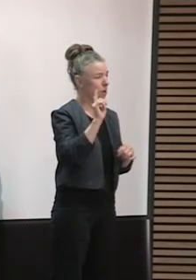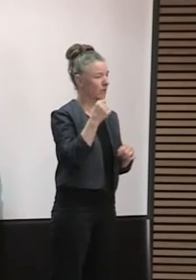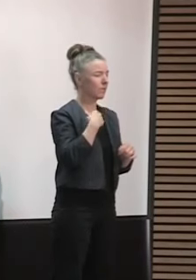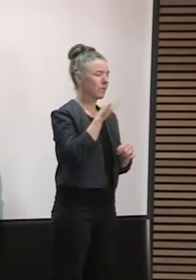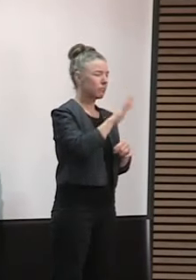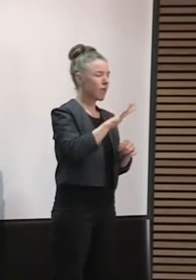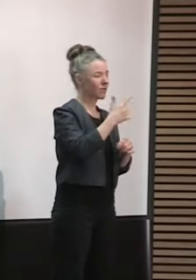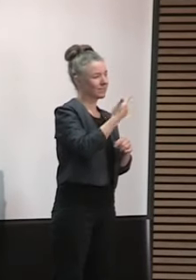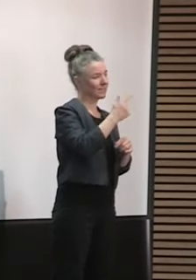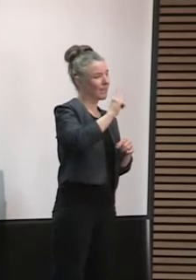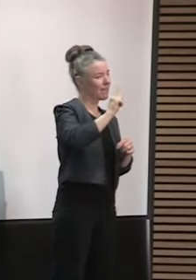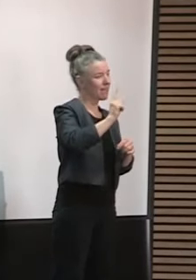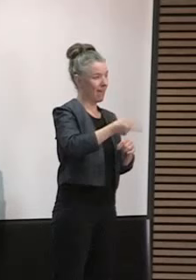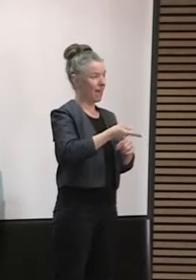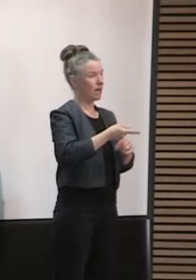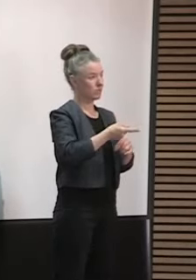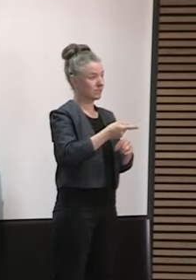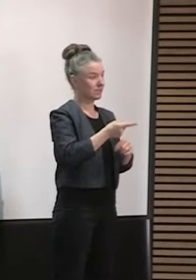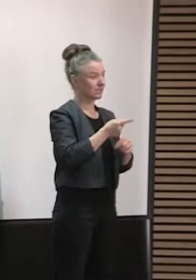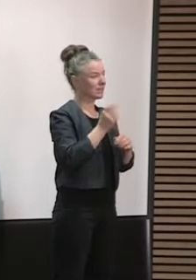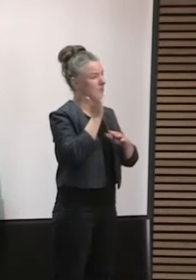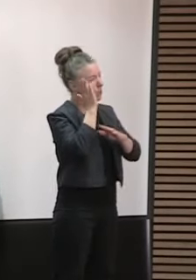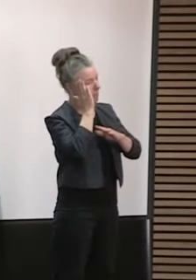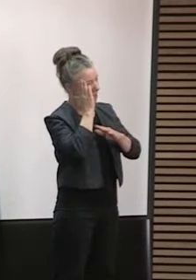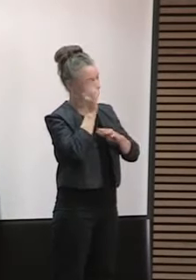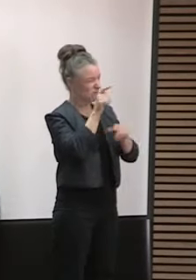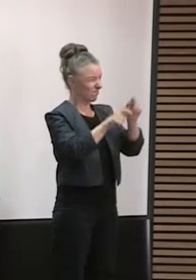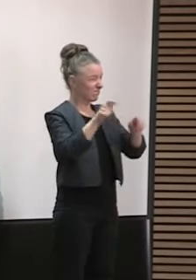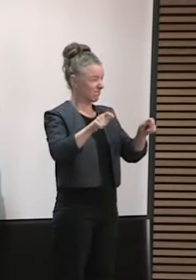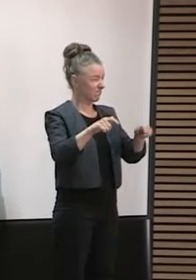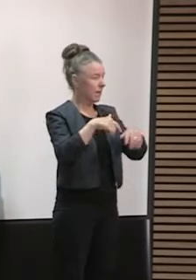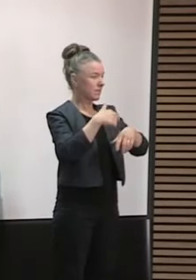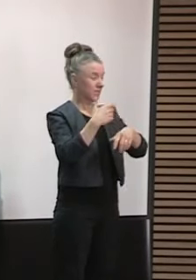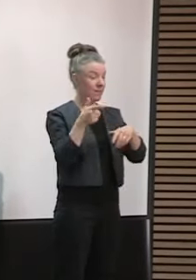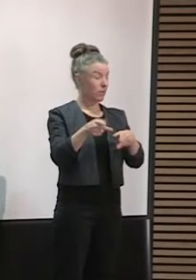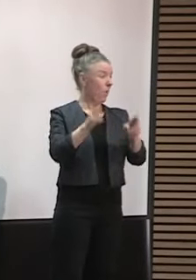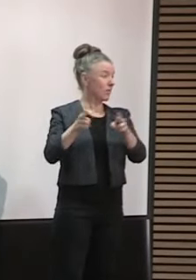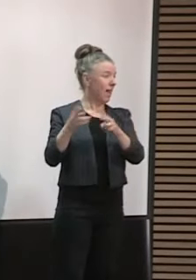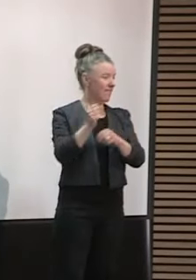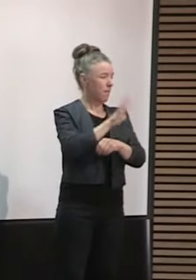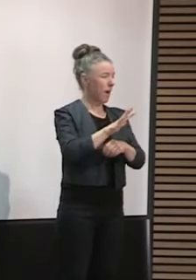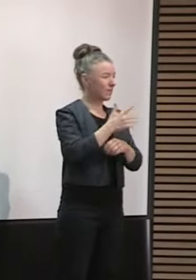there was a case on Saturday where you couldn't find the link. Have you been able to identify that? My